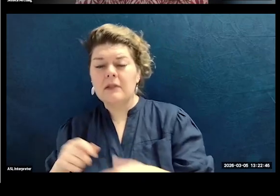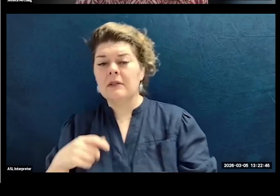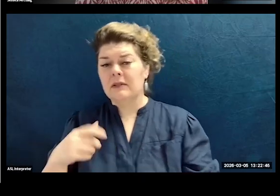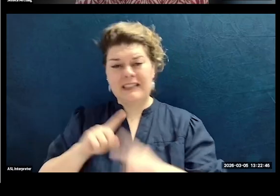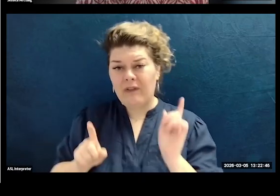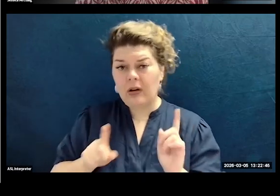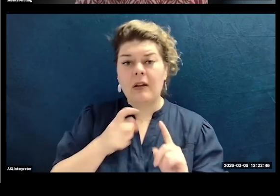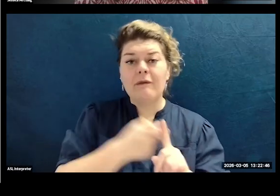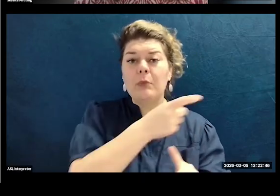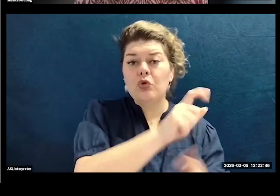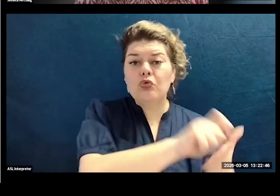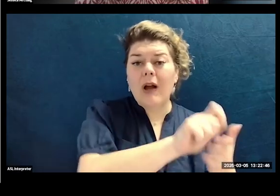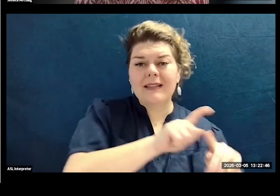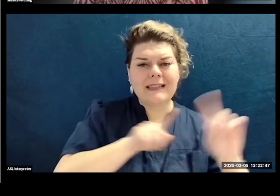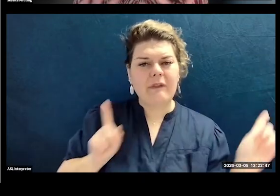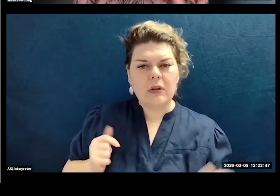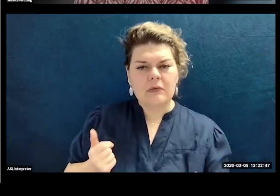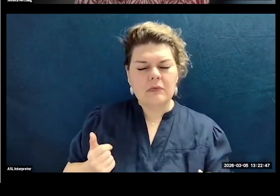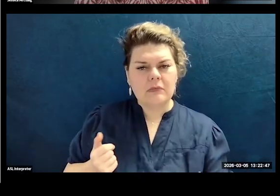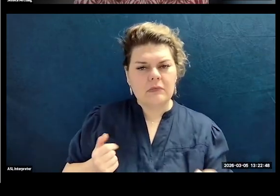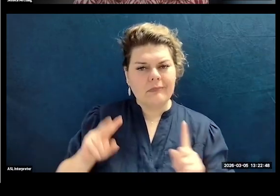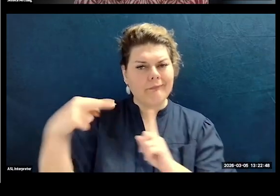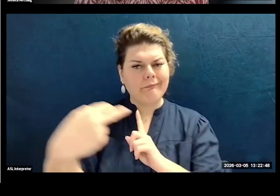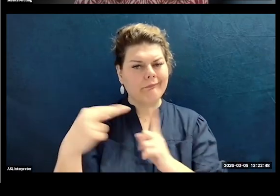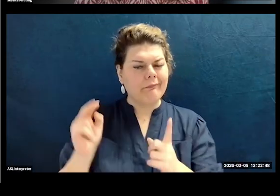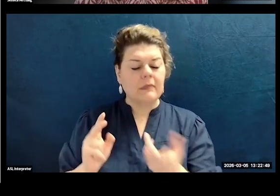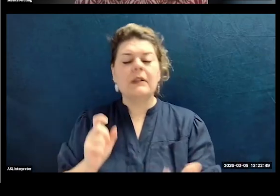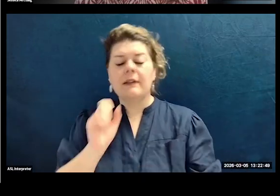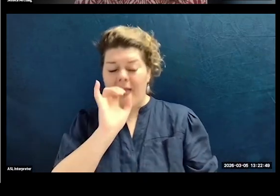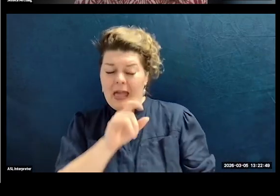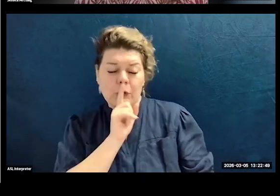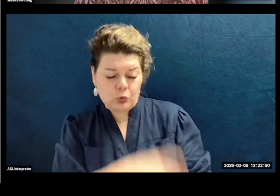That is very true. We are all just doing our best when we're crafting alt text.